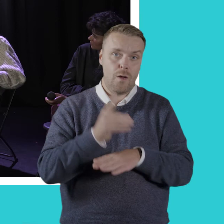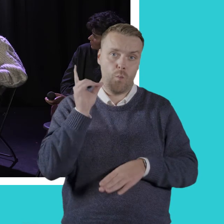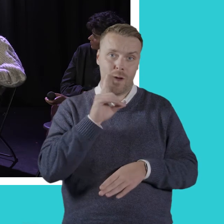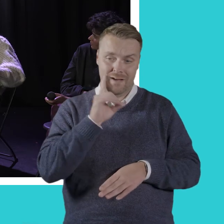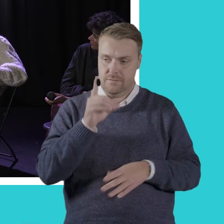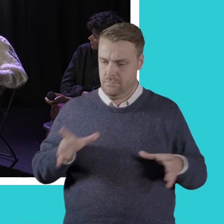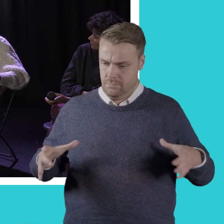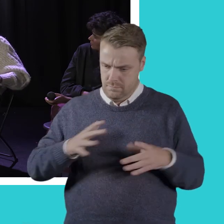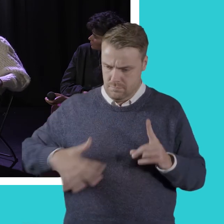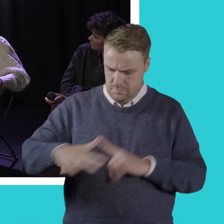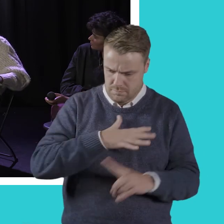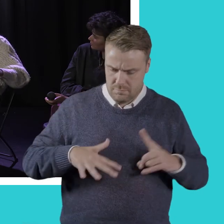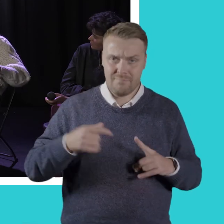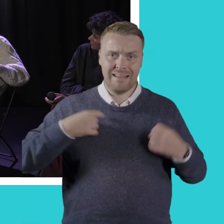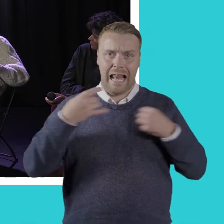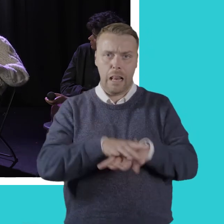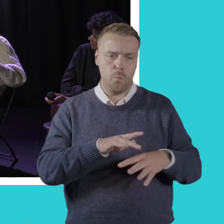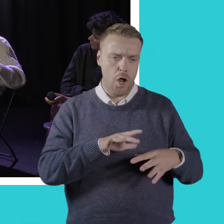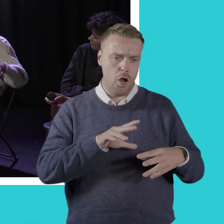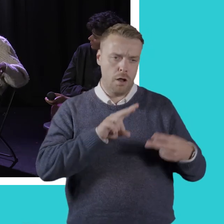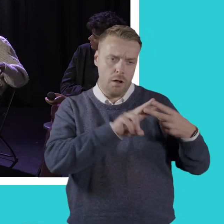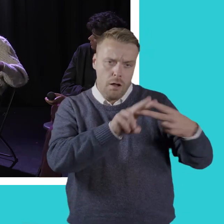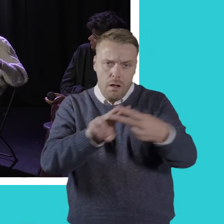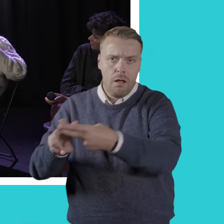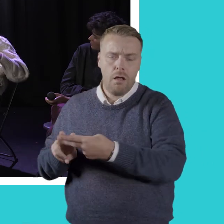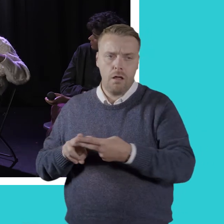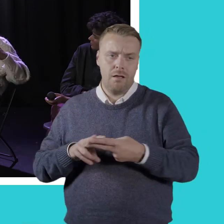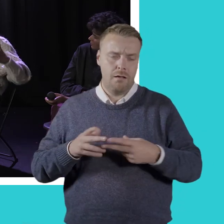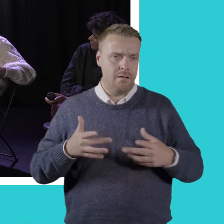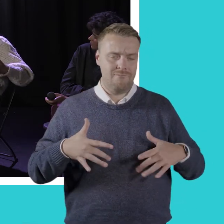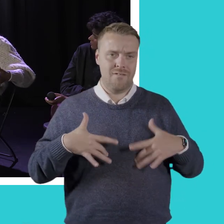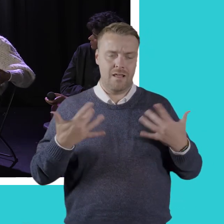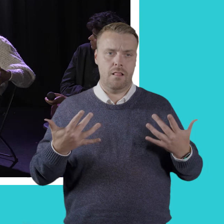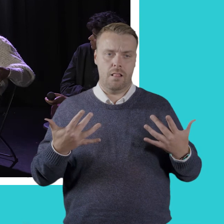know the connections I made there and the work that I did there is almost entirely responsible